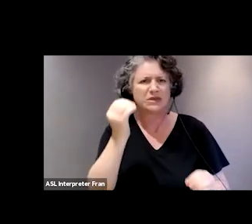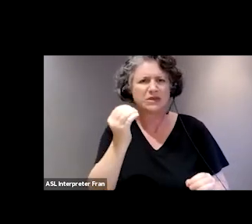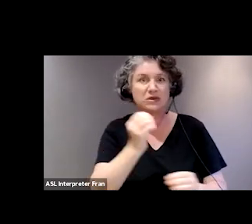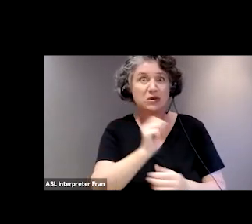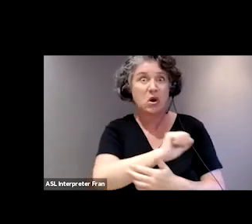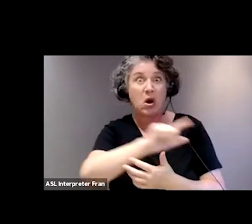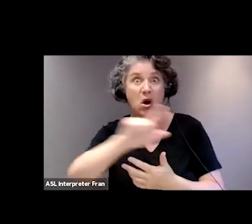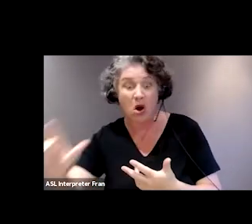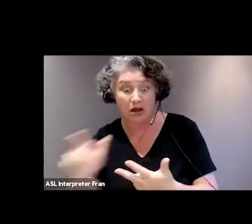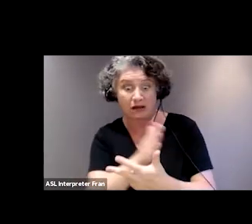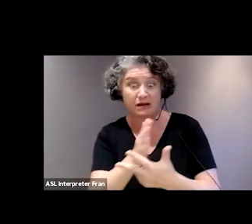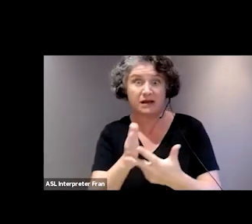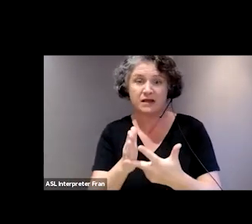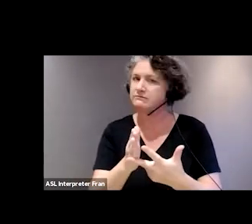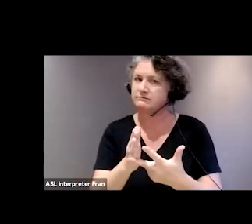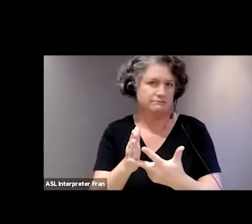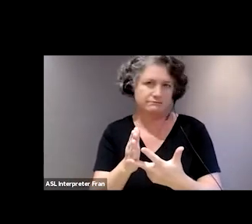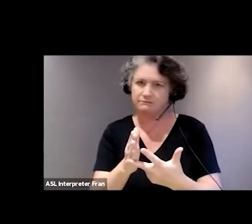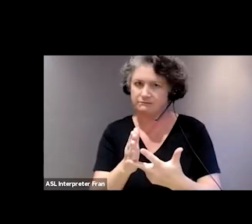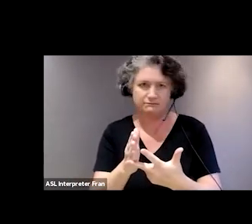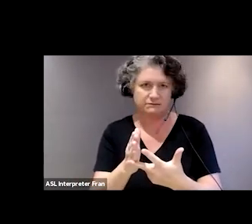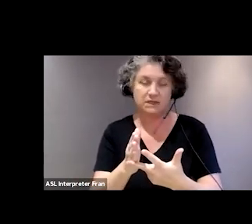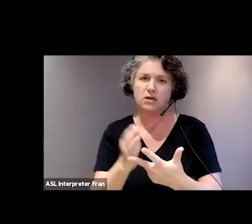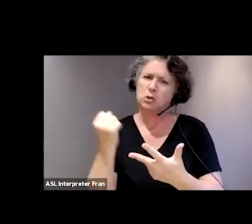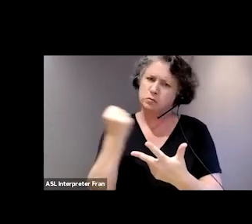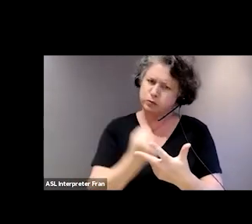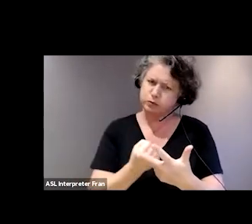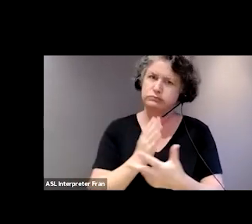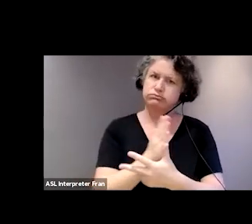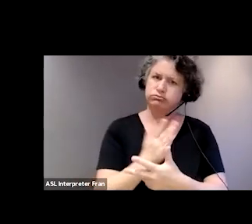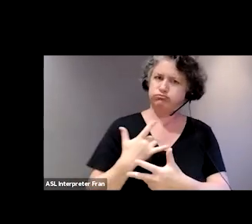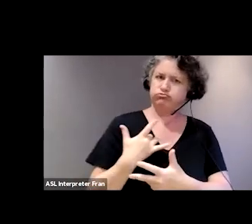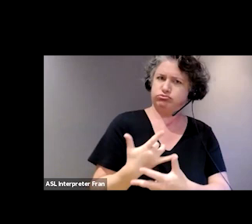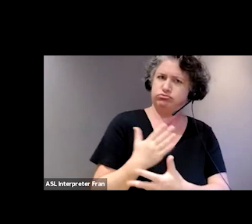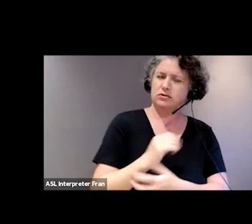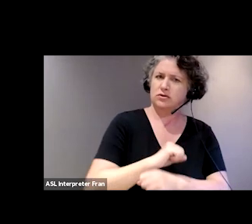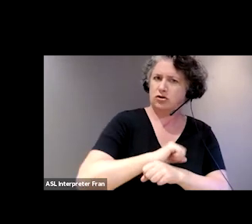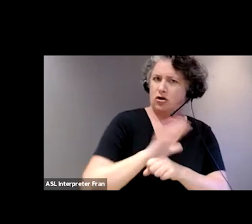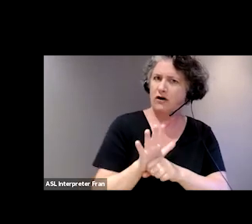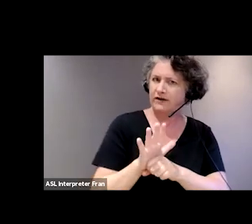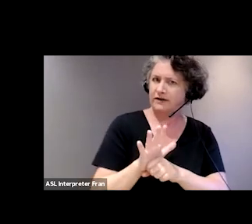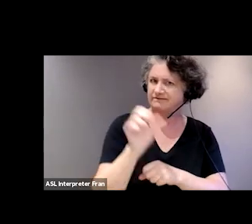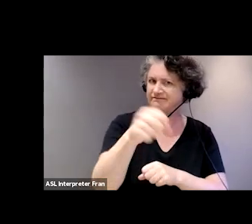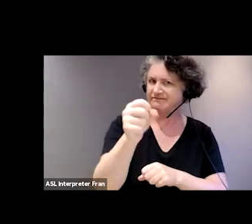cold and flu as well.